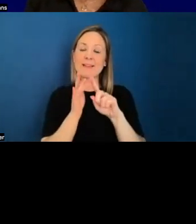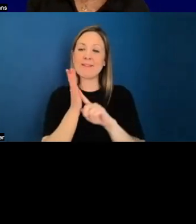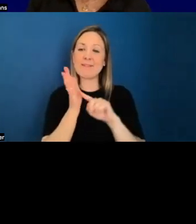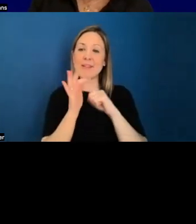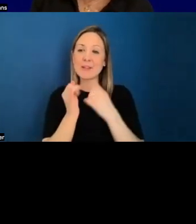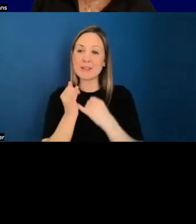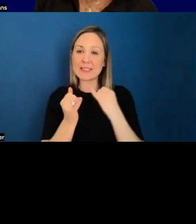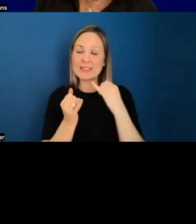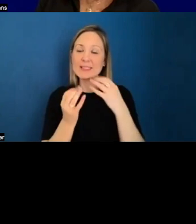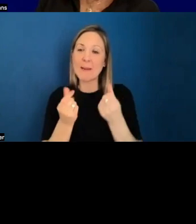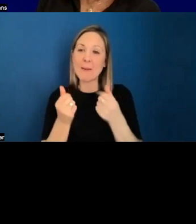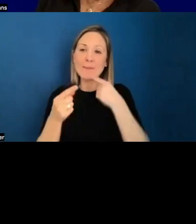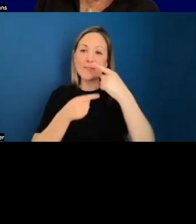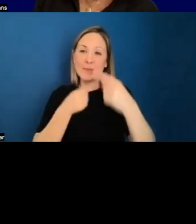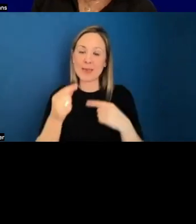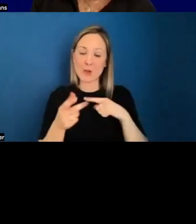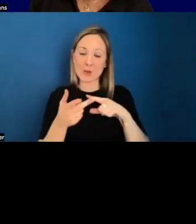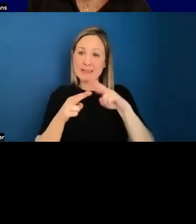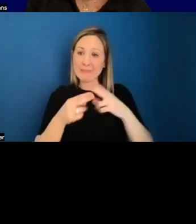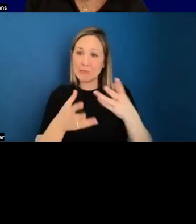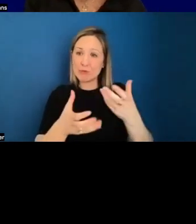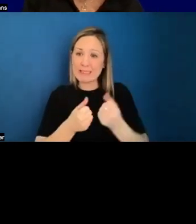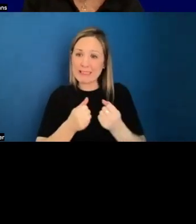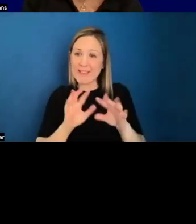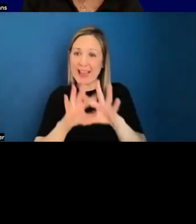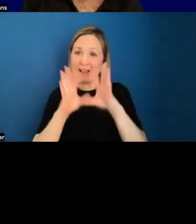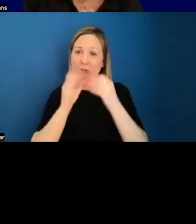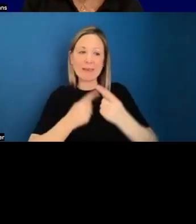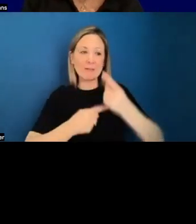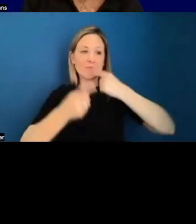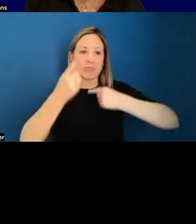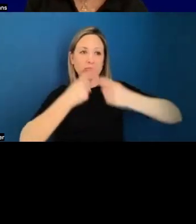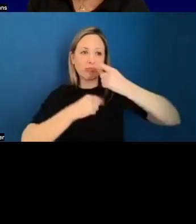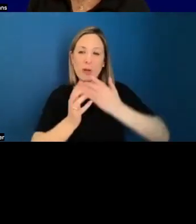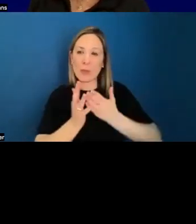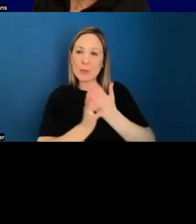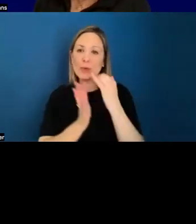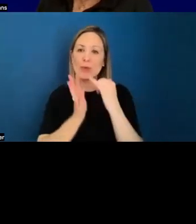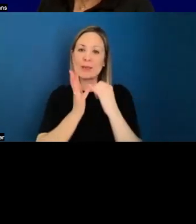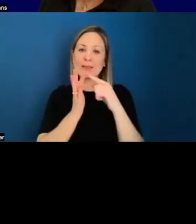if we received all of the information that was available through our senses, we would be